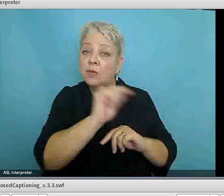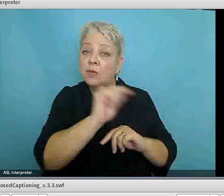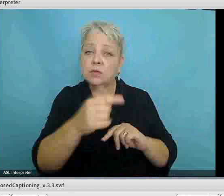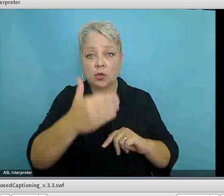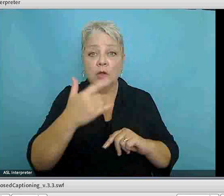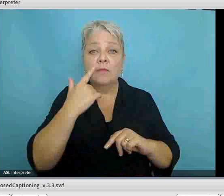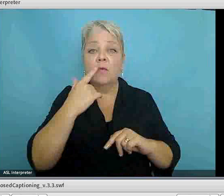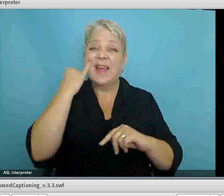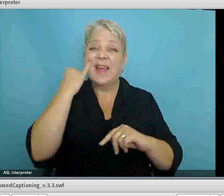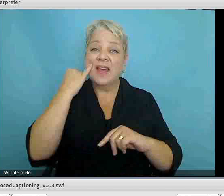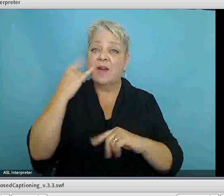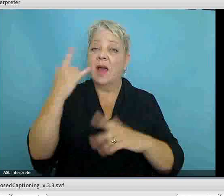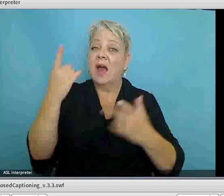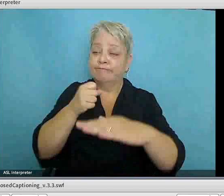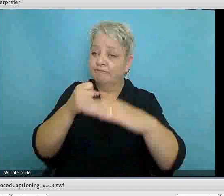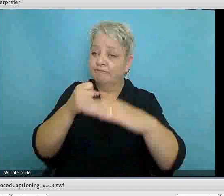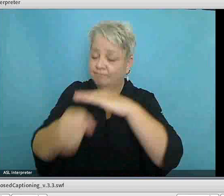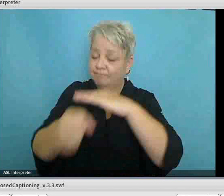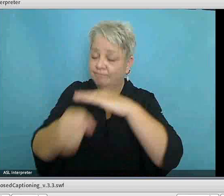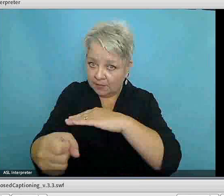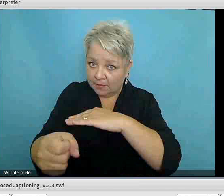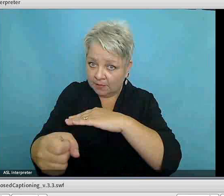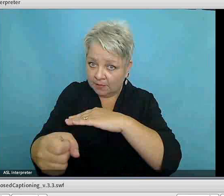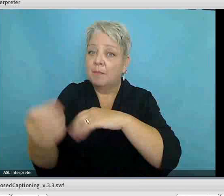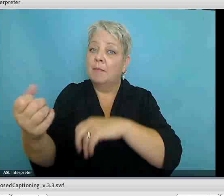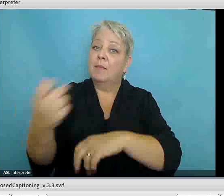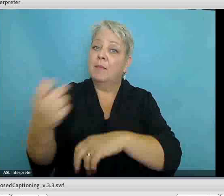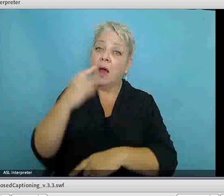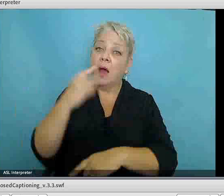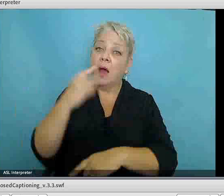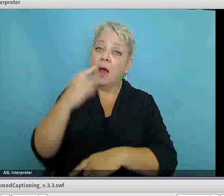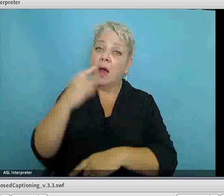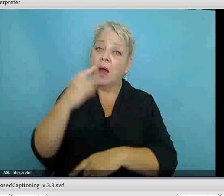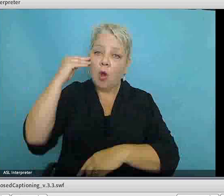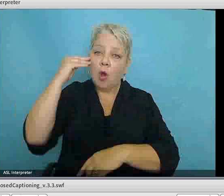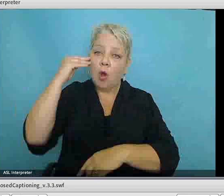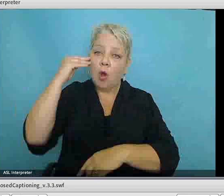An enrollee's care team will work with the enrollee to decide if these services are right